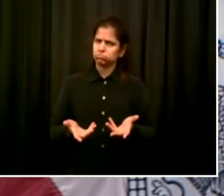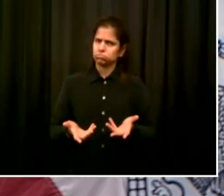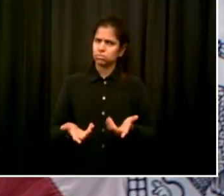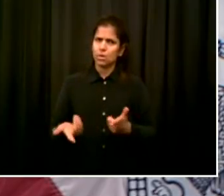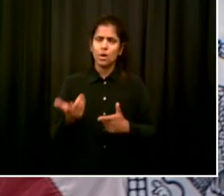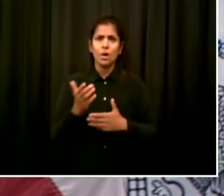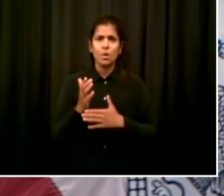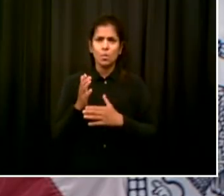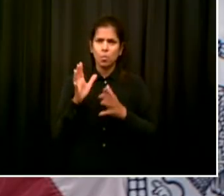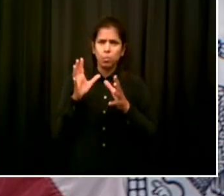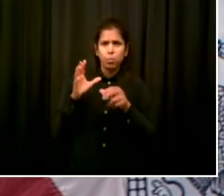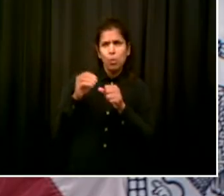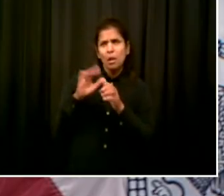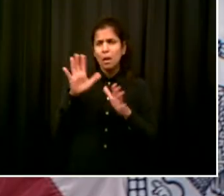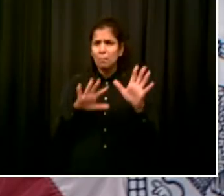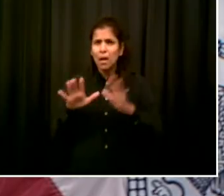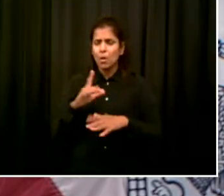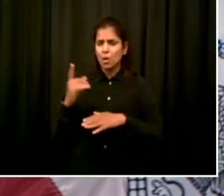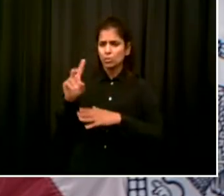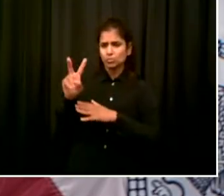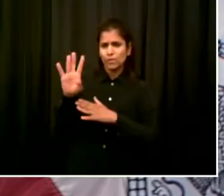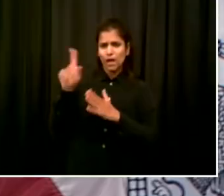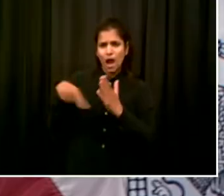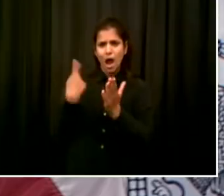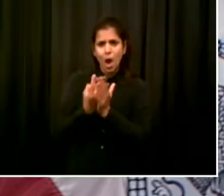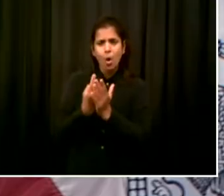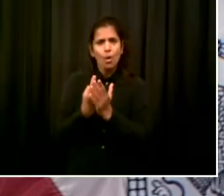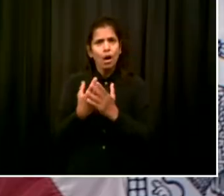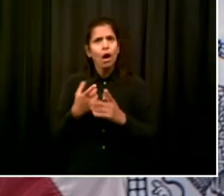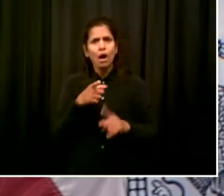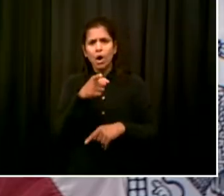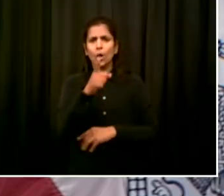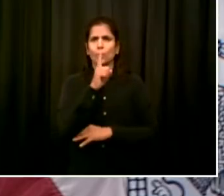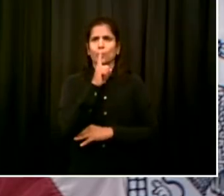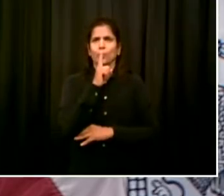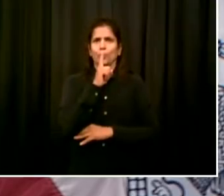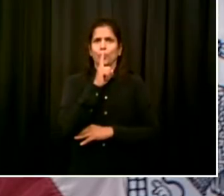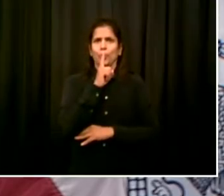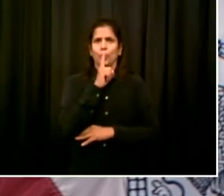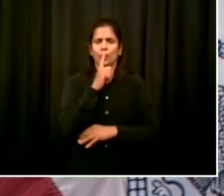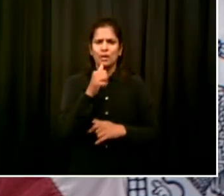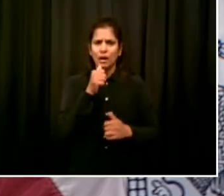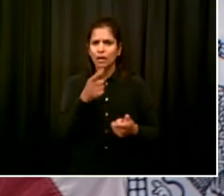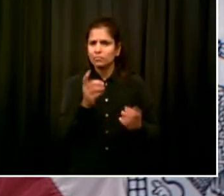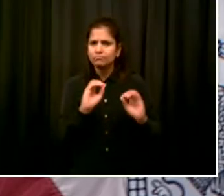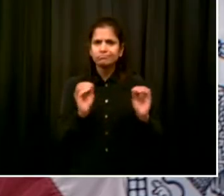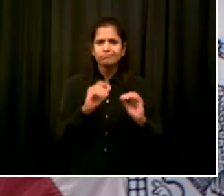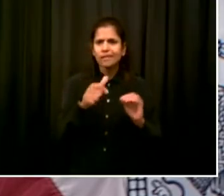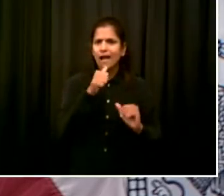ILUNCDG INYOUR CHIEF OF DEPARTMENT . FITRS 24 HOURS YOU DIDN'T ISSUE A PUBLIC STTAEMNET ORA